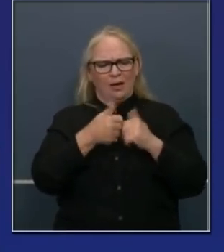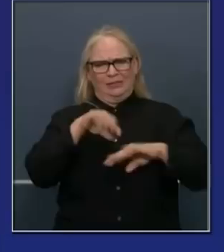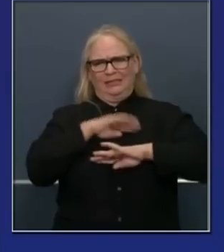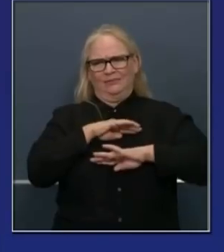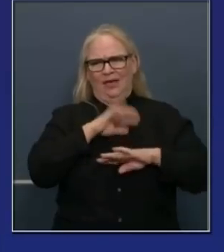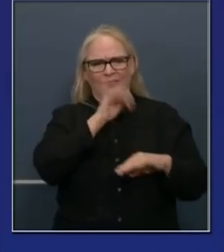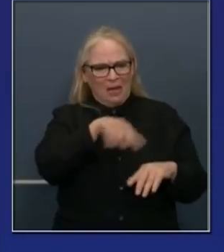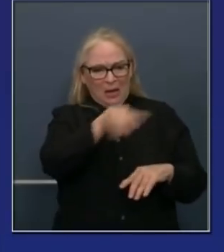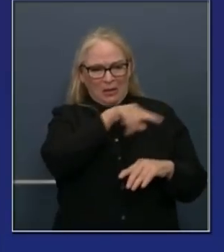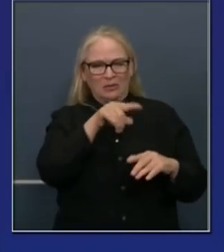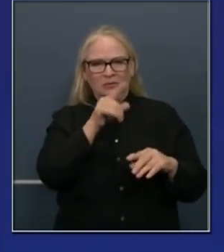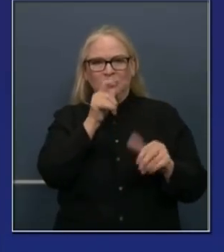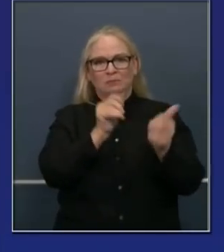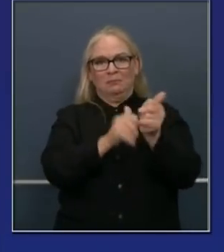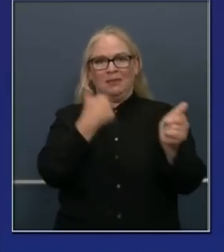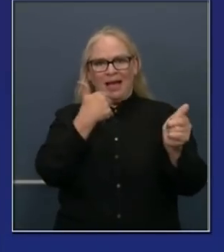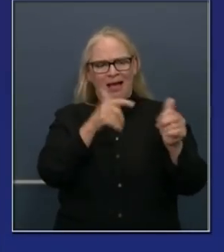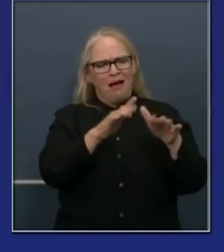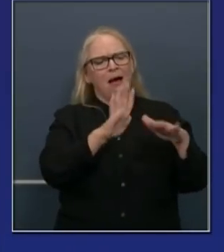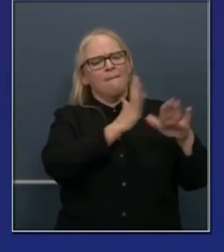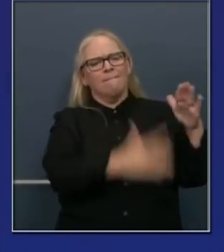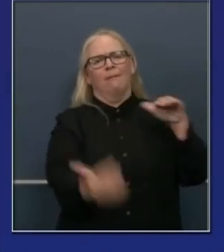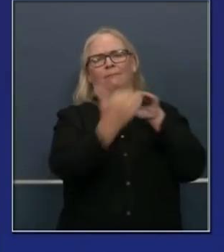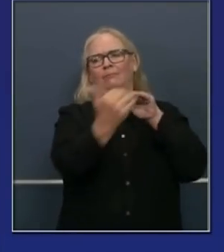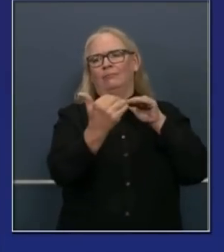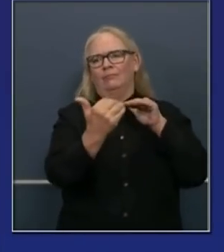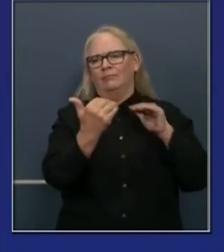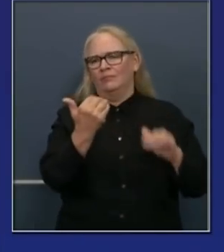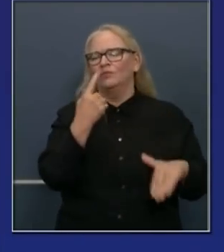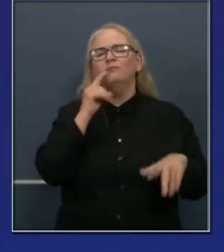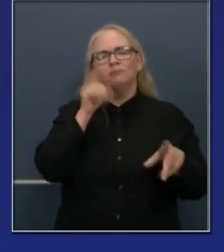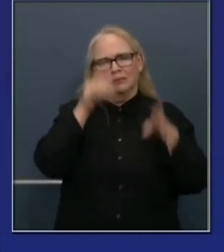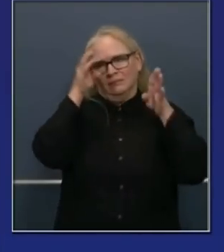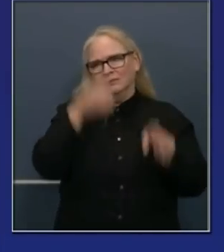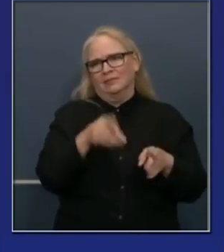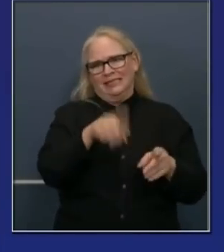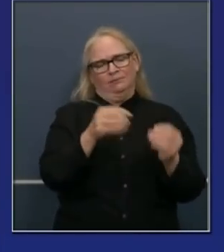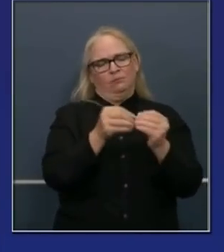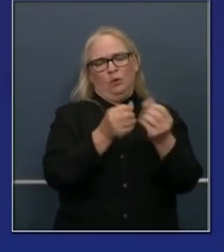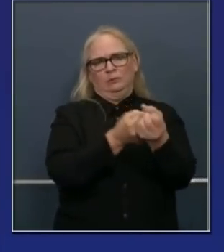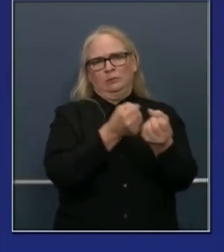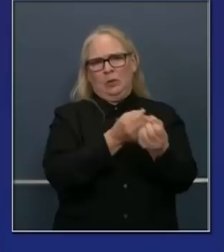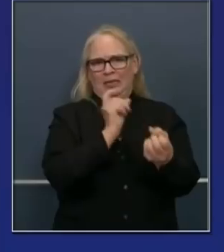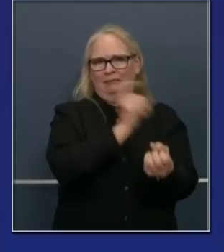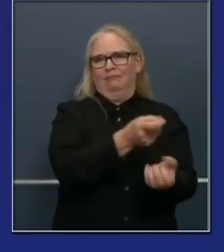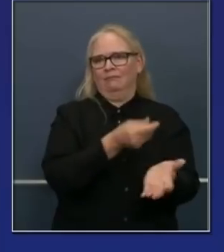SOME OF THE CLOSURES LAST YEAR. VERY, VERY FOCUSED OF INTENTIONAL AND MEETING THE NEEDS OF THOSE AGAIN THAT FALL